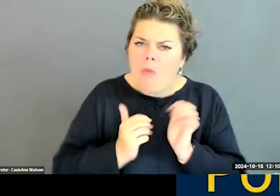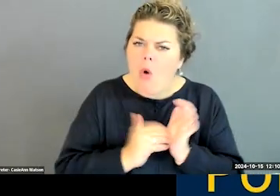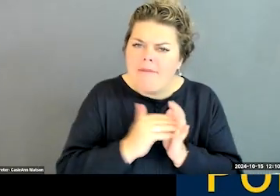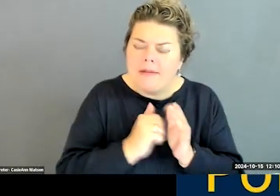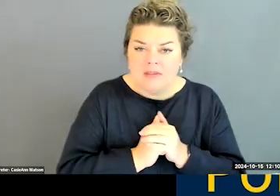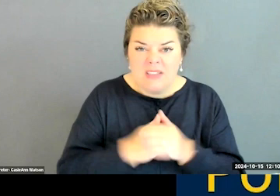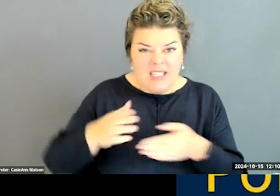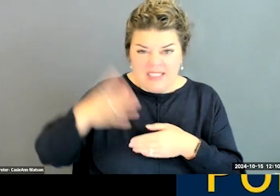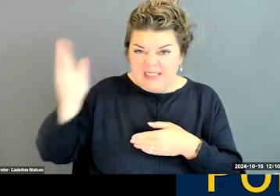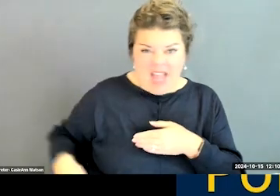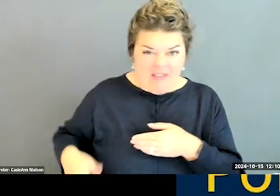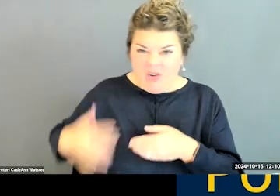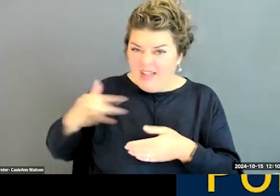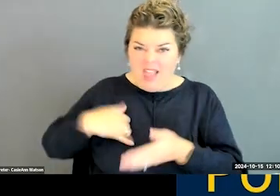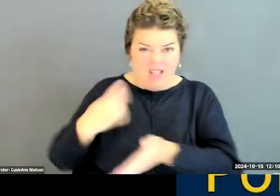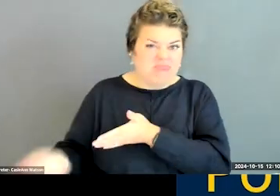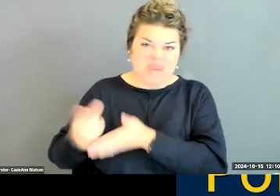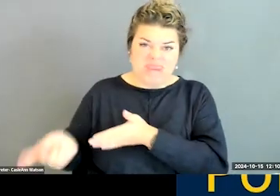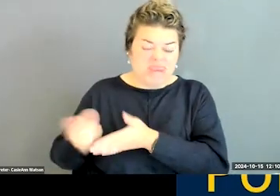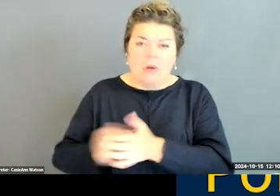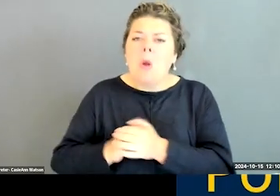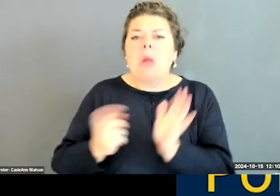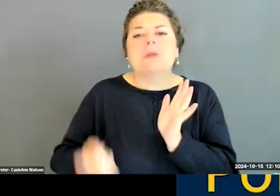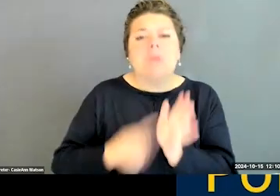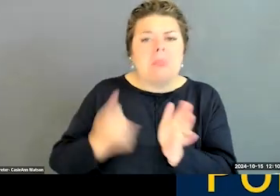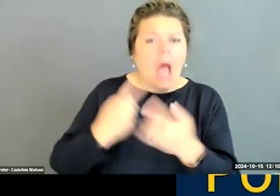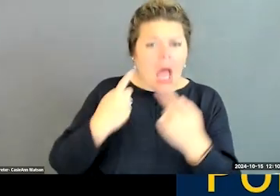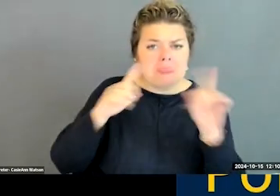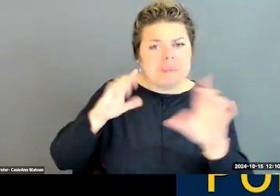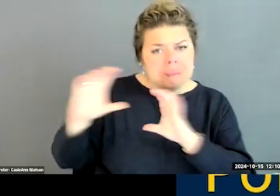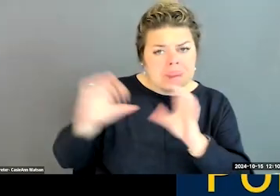Is it never, sometimes, most of the time, or always?